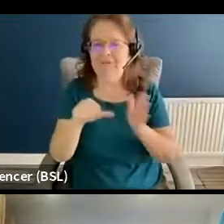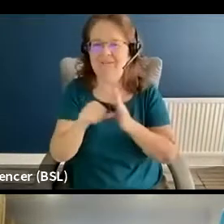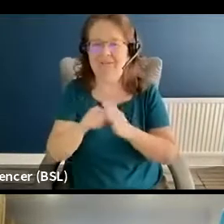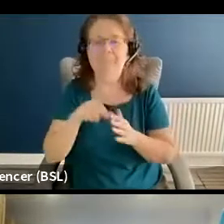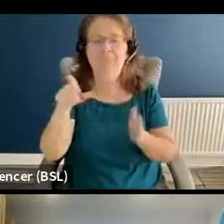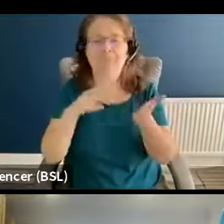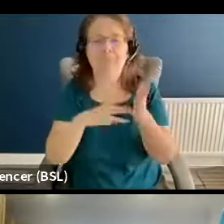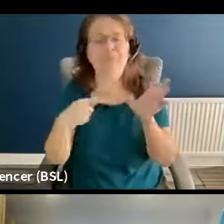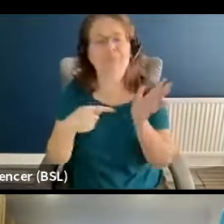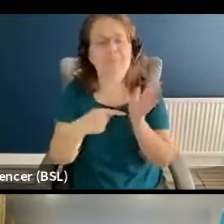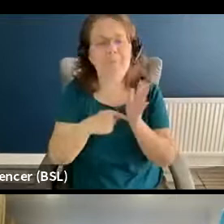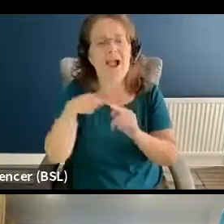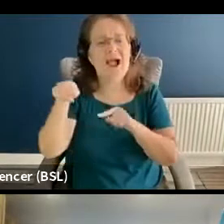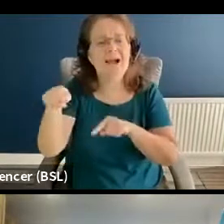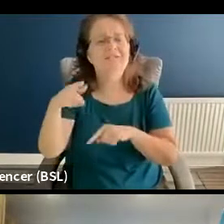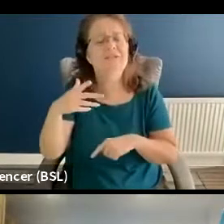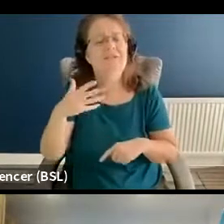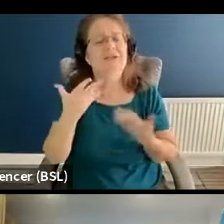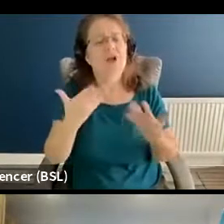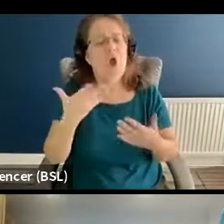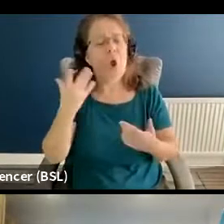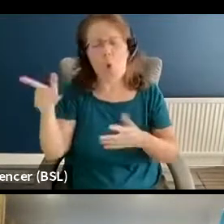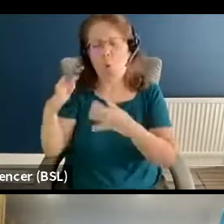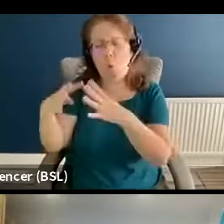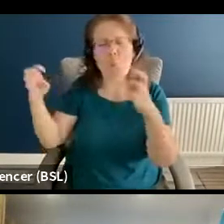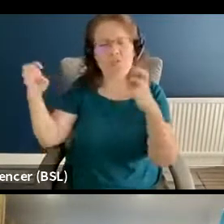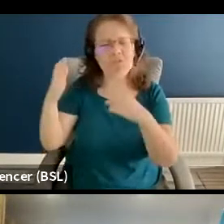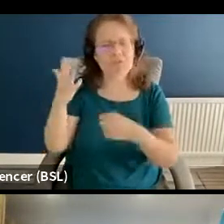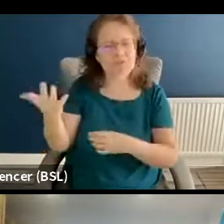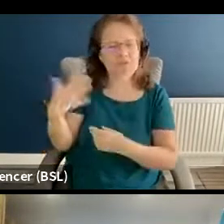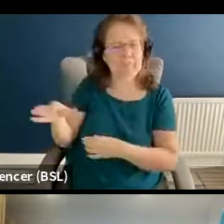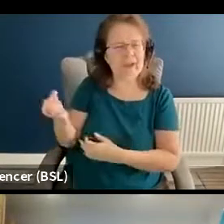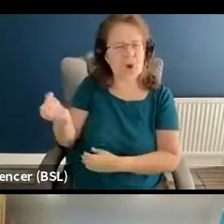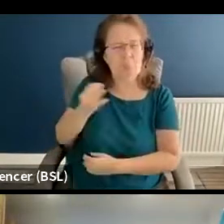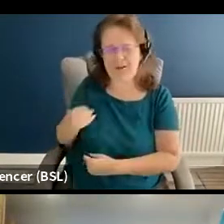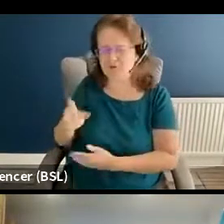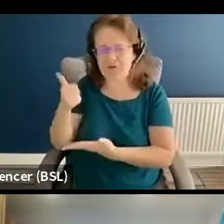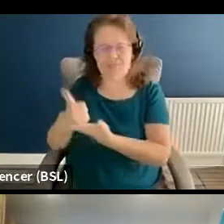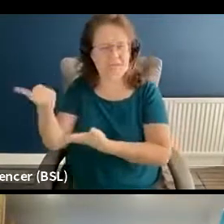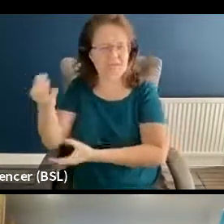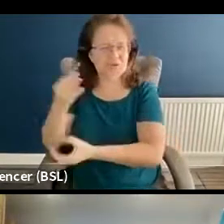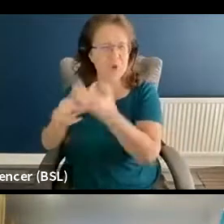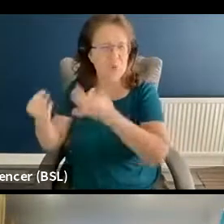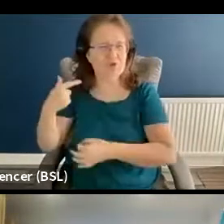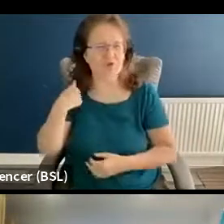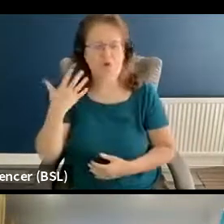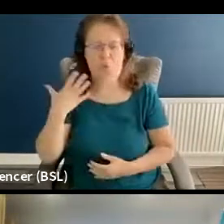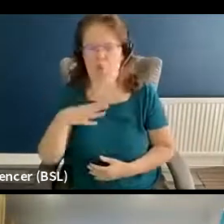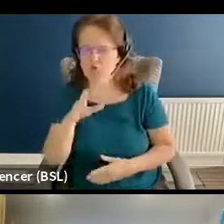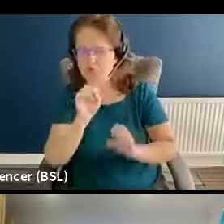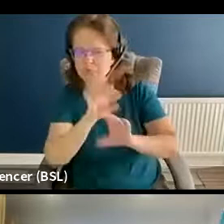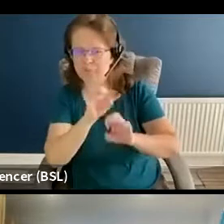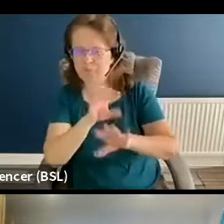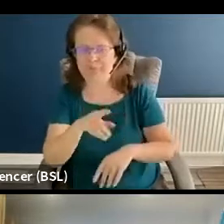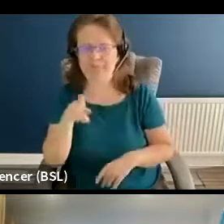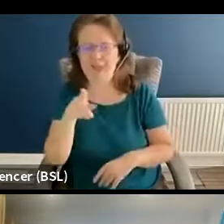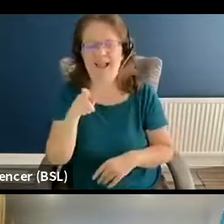one question then I really want to go through some of the audience's questions, some great questions coming through. That leads me onto something, which is obviously a hot topic at the moment, which is